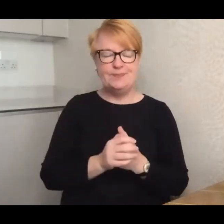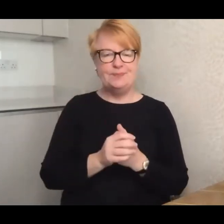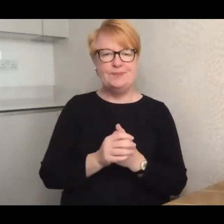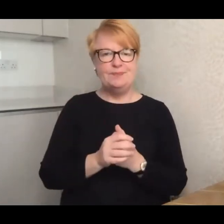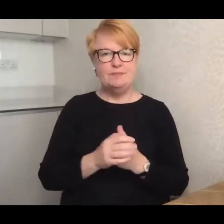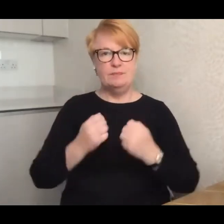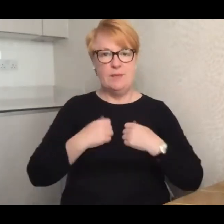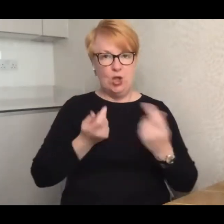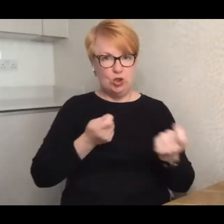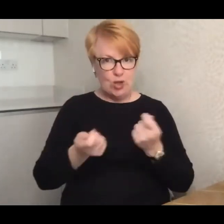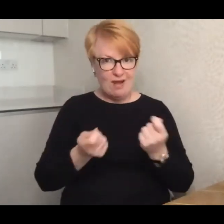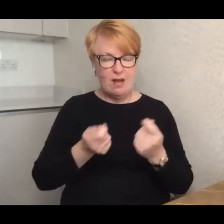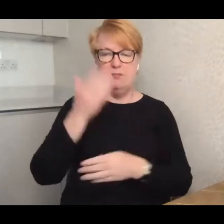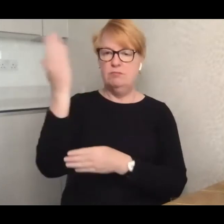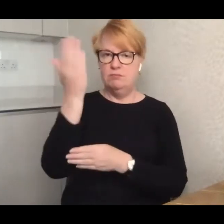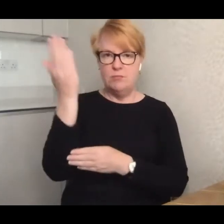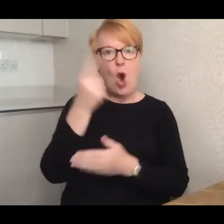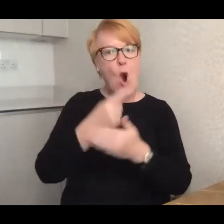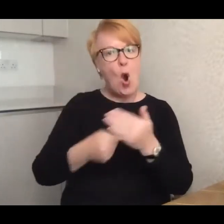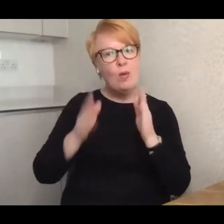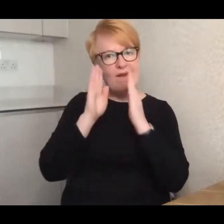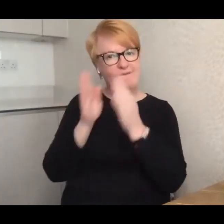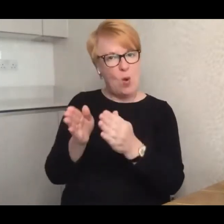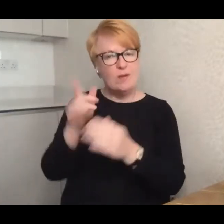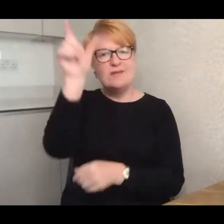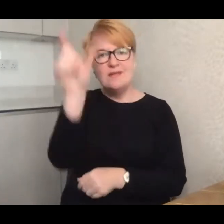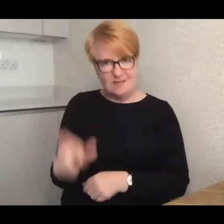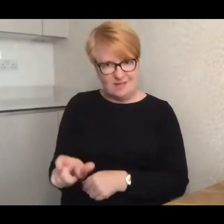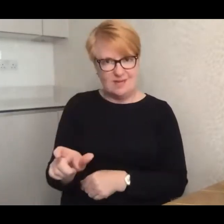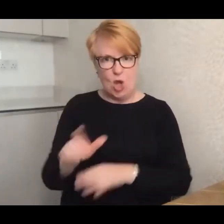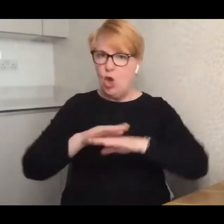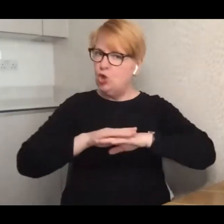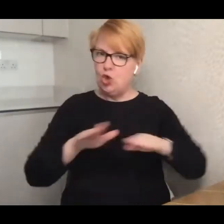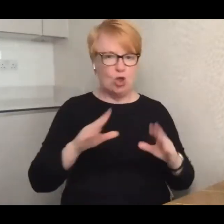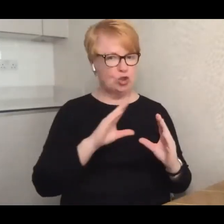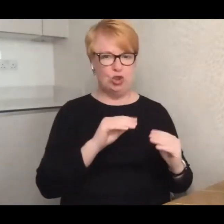will only be picking up questions from the Slido Q&A and not from the chat function.